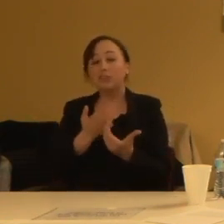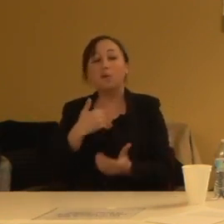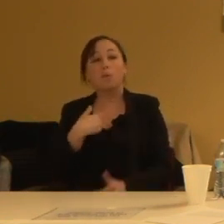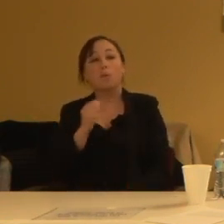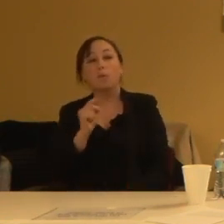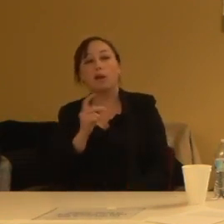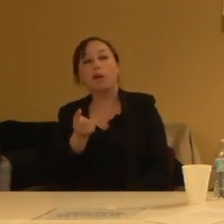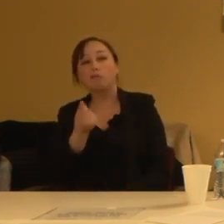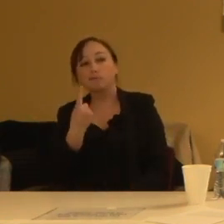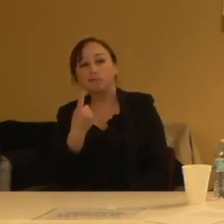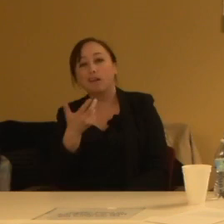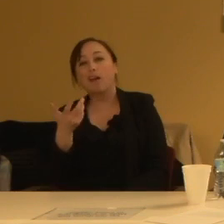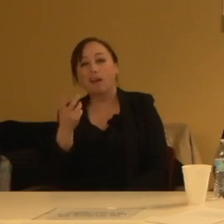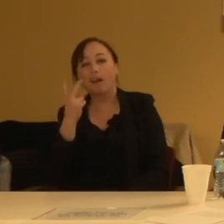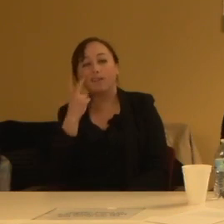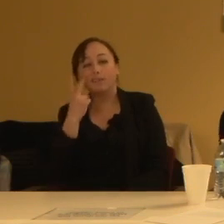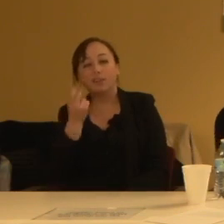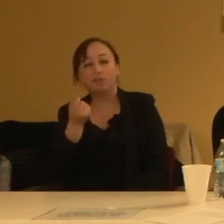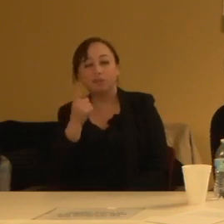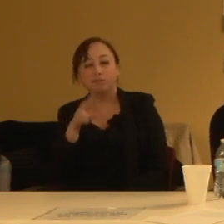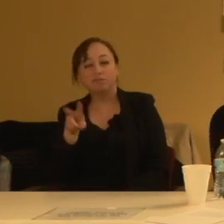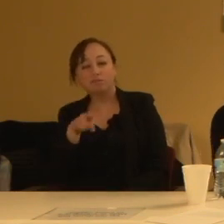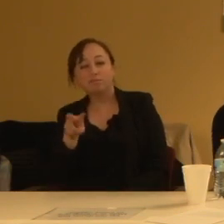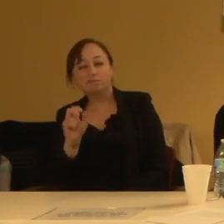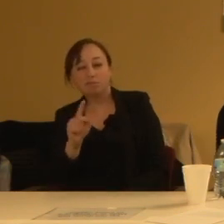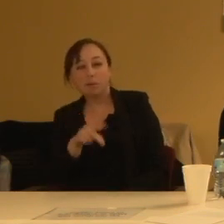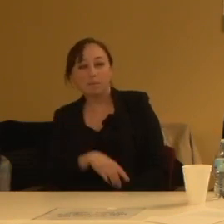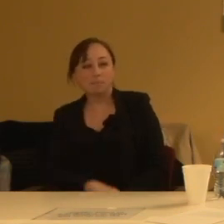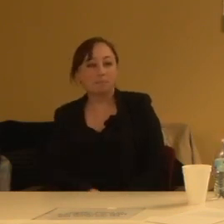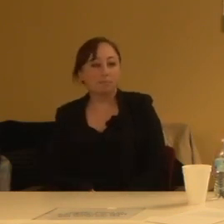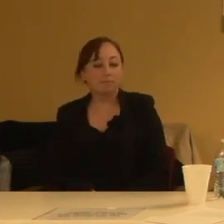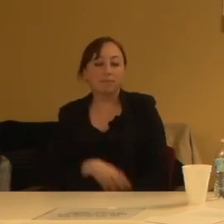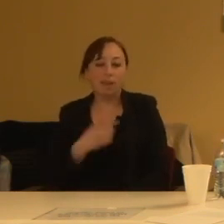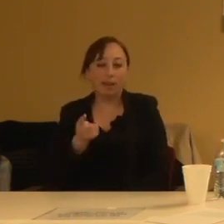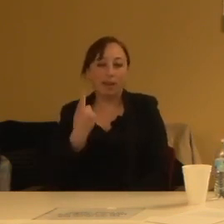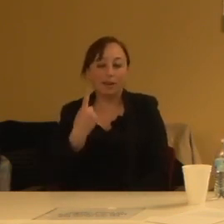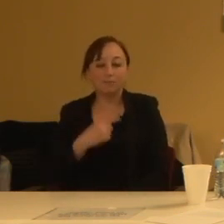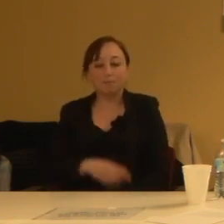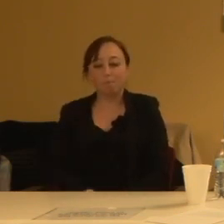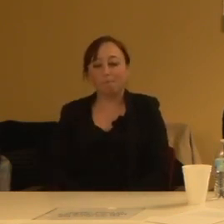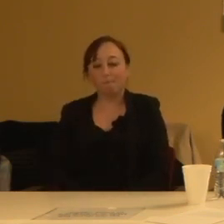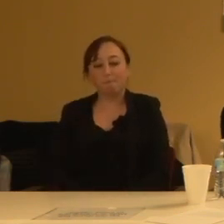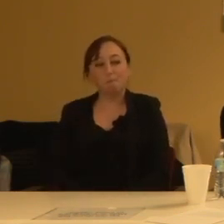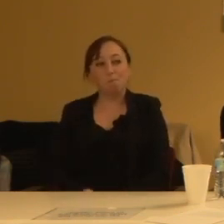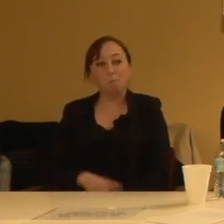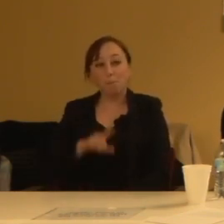I see what the drill is. I get it, okay, all right. I got it. And I was really lucky to play